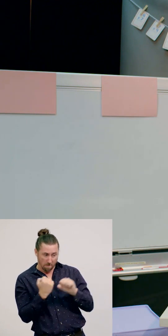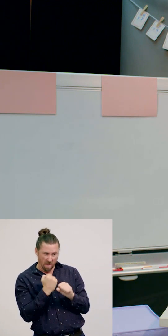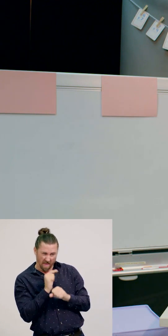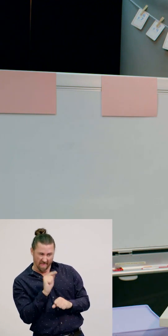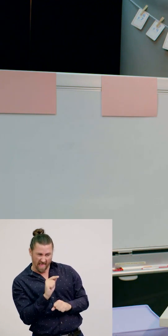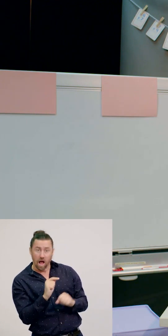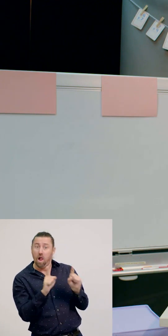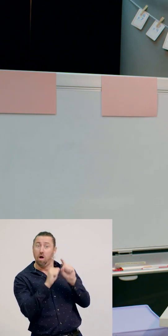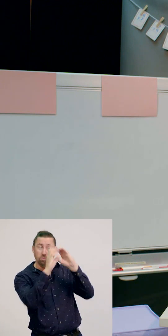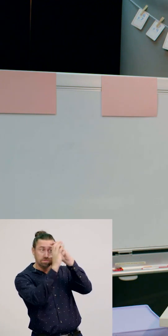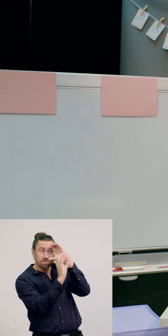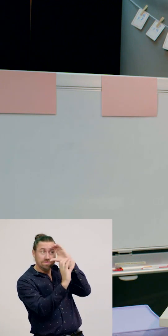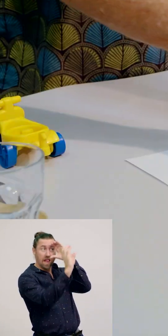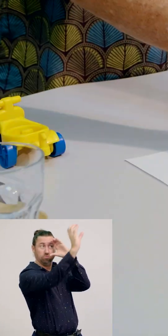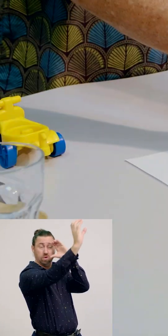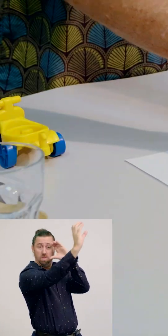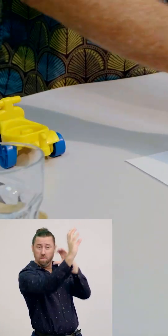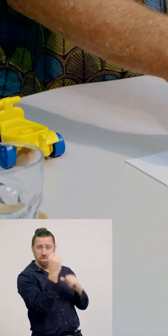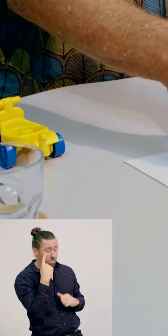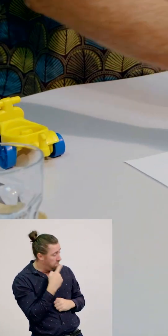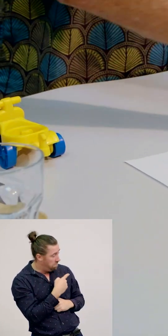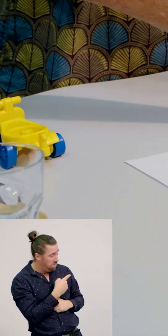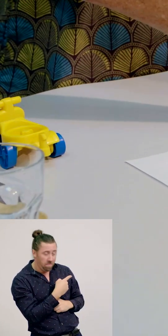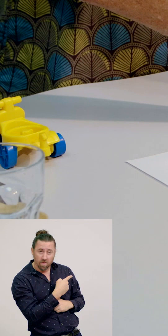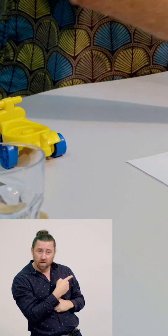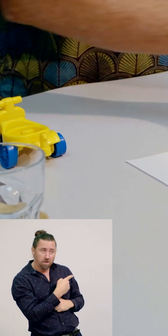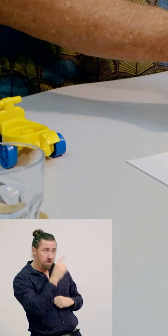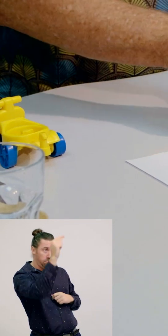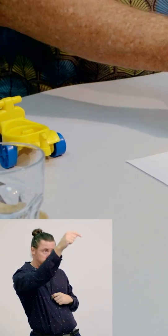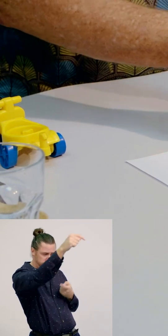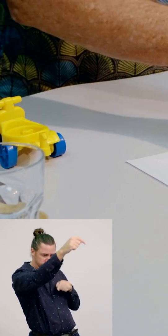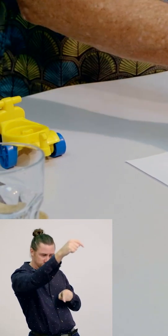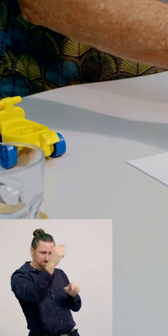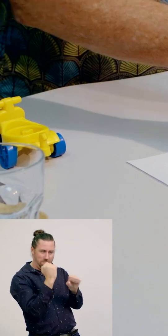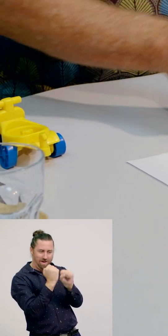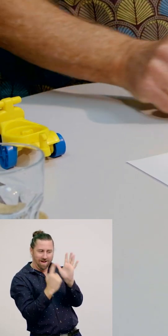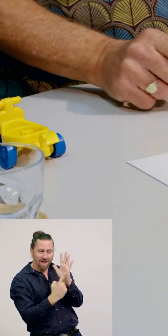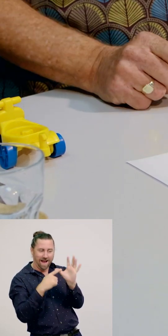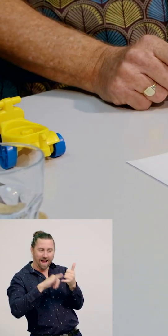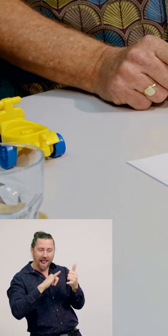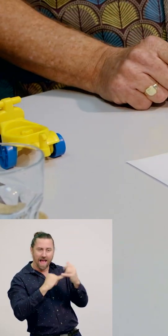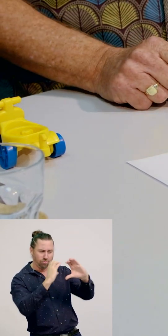Here’s one I did of the telescope. See, I've labelled the glass and metal parts.